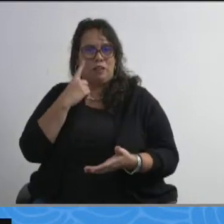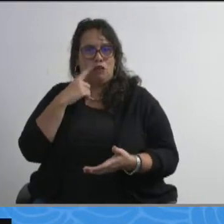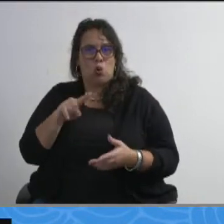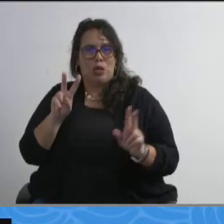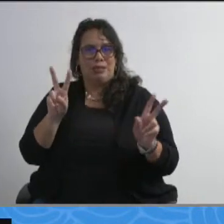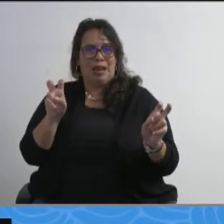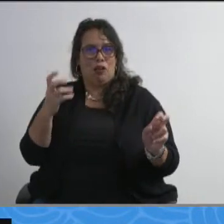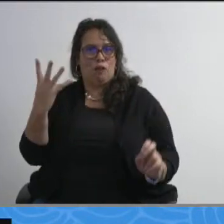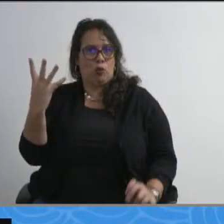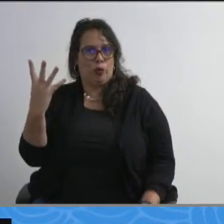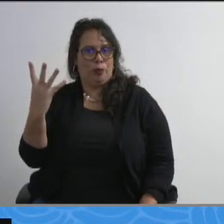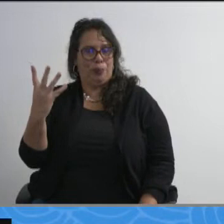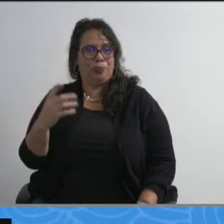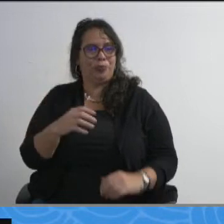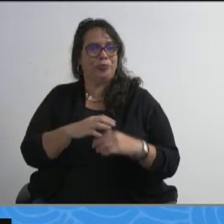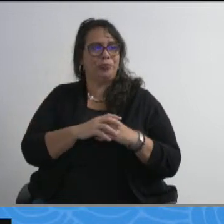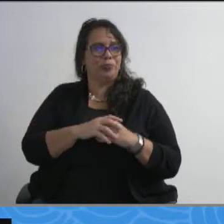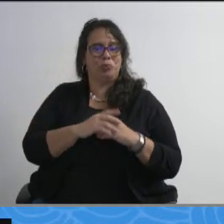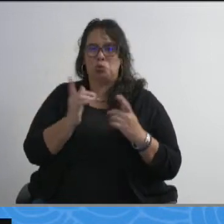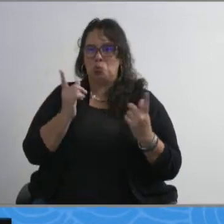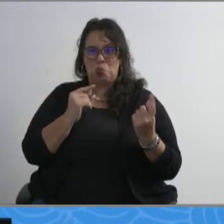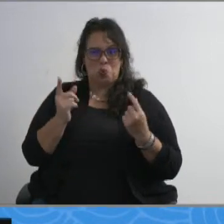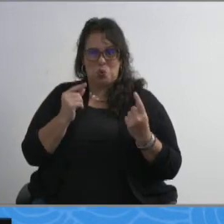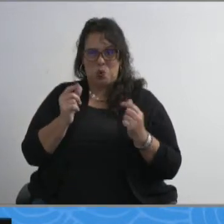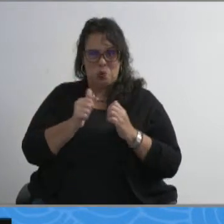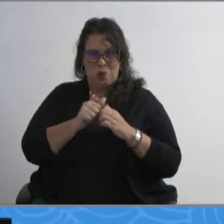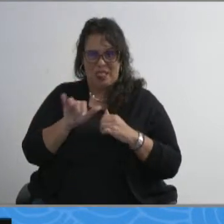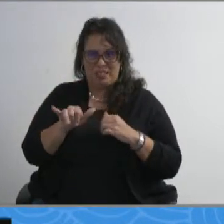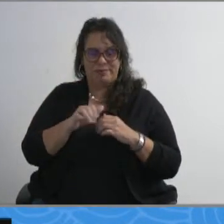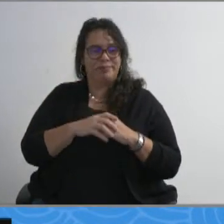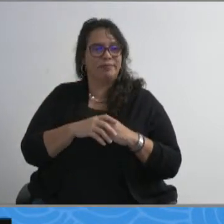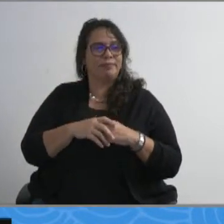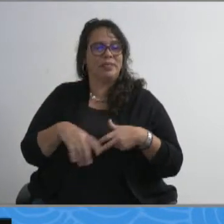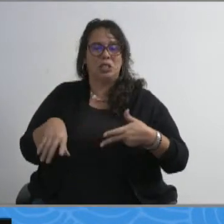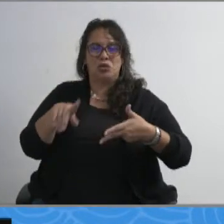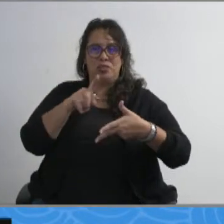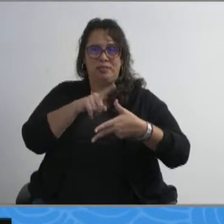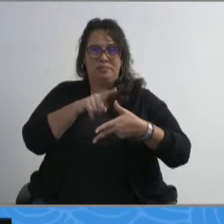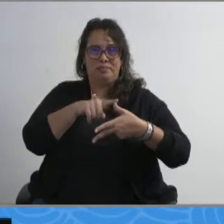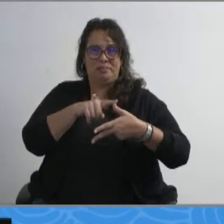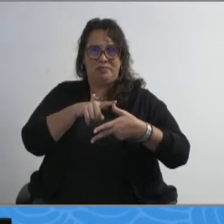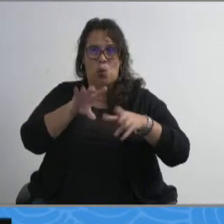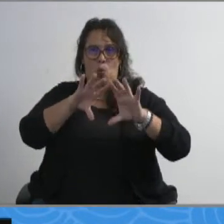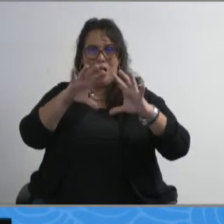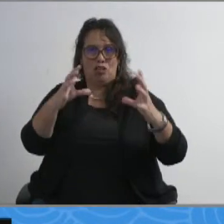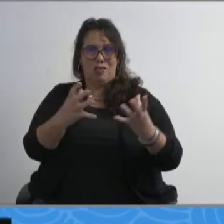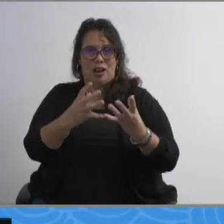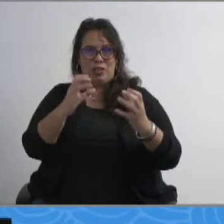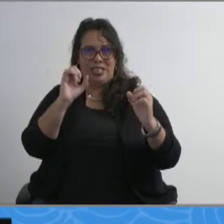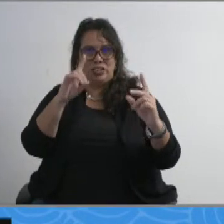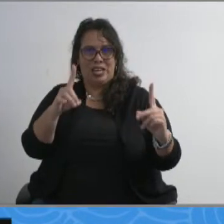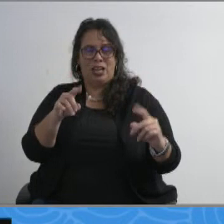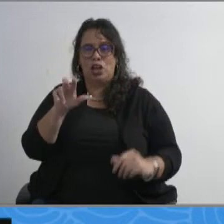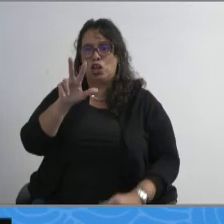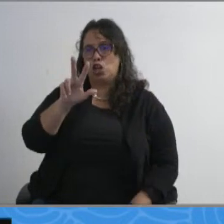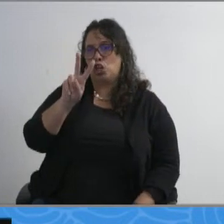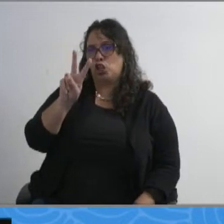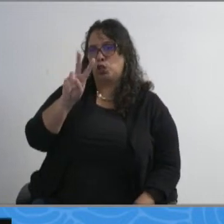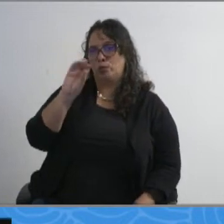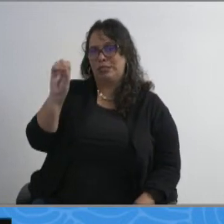So, I'm gonna get into what we're doing with it. For well-rounded education, we have 32% of the budget for Title IV.